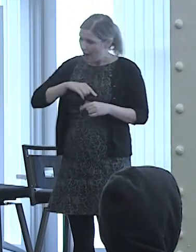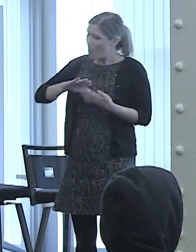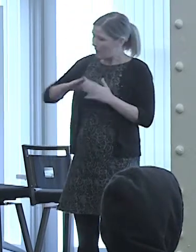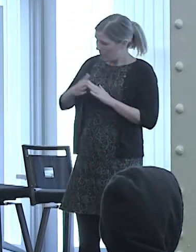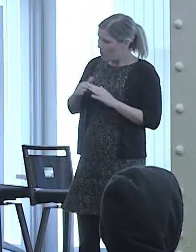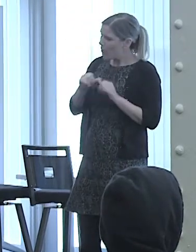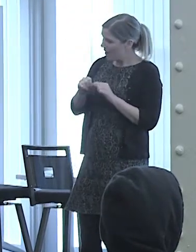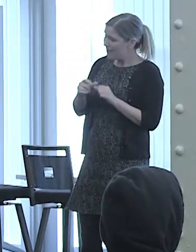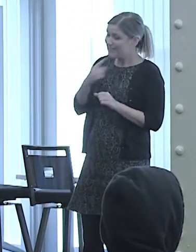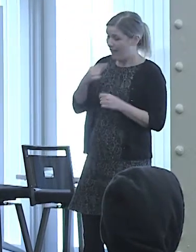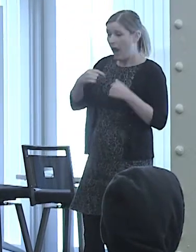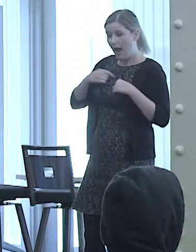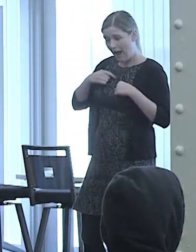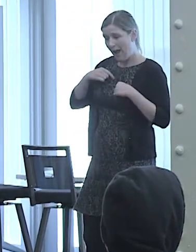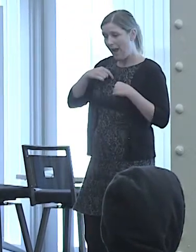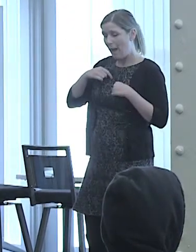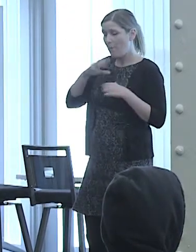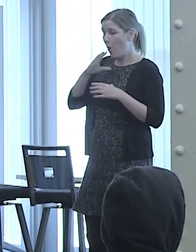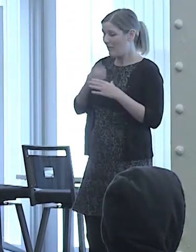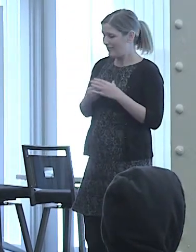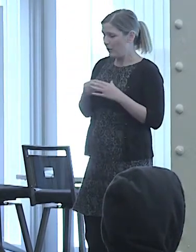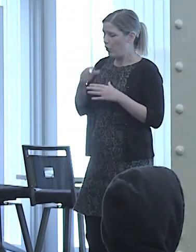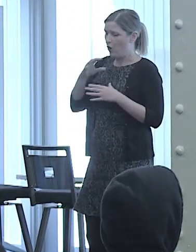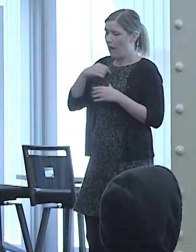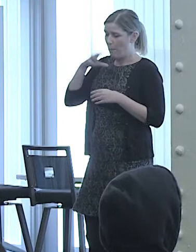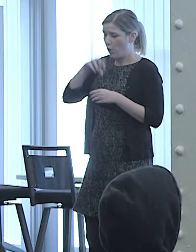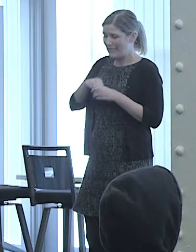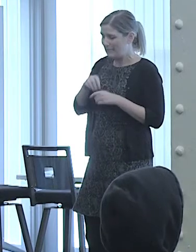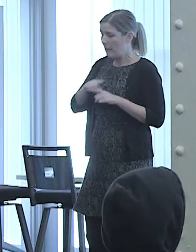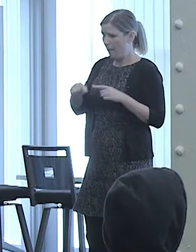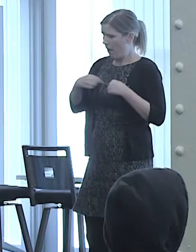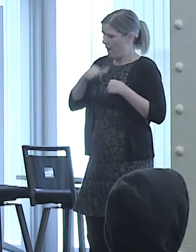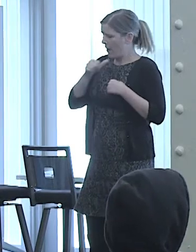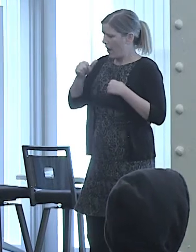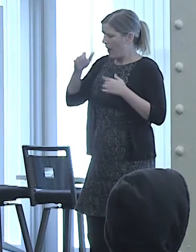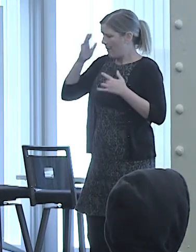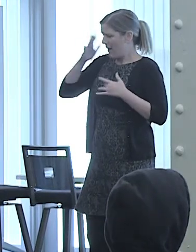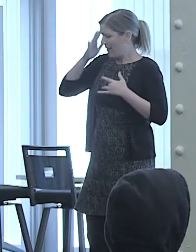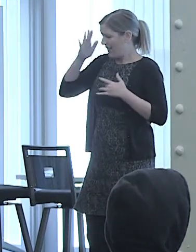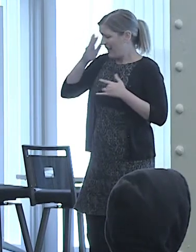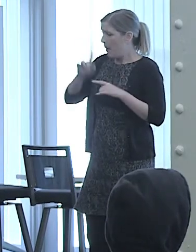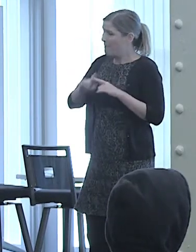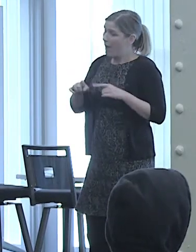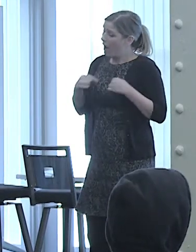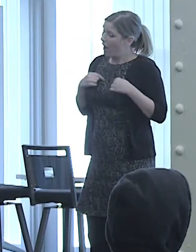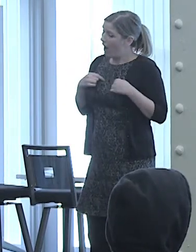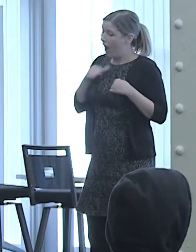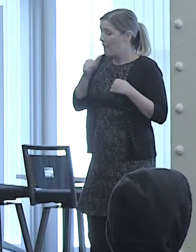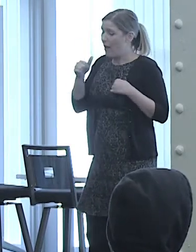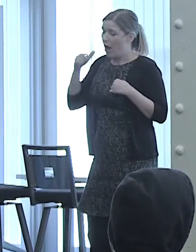yes I'm autistic, but that's not a mental illness. Sure, I'm autistic, but at least I don't have retardation.